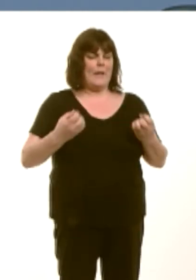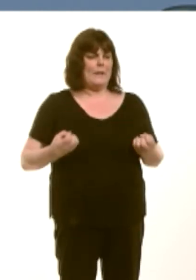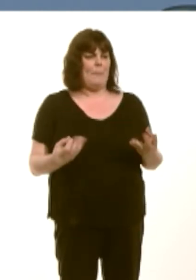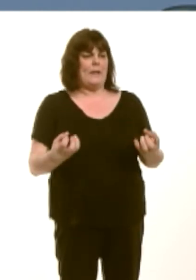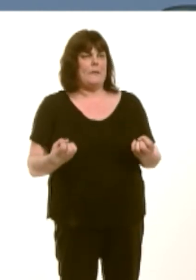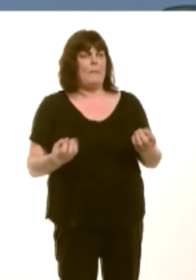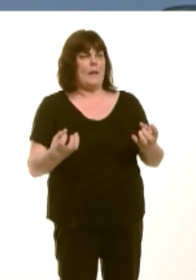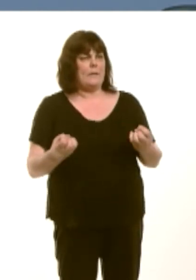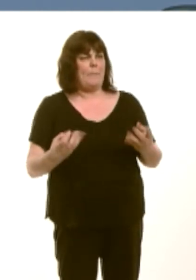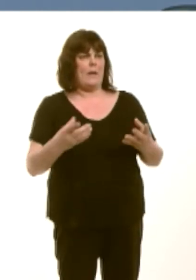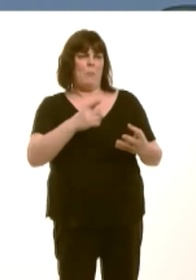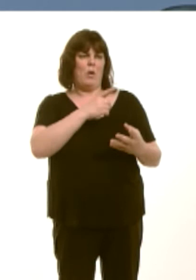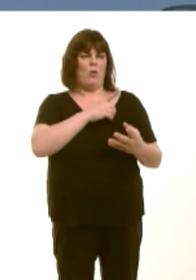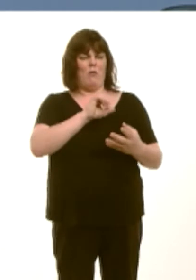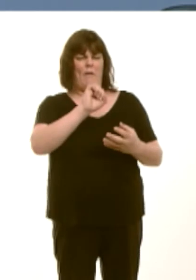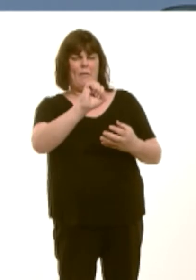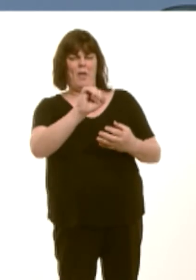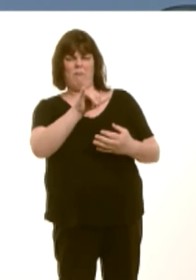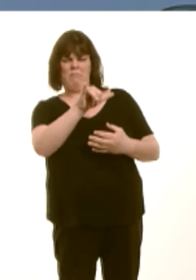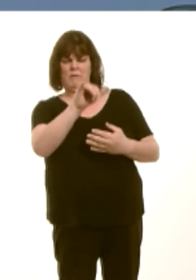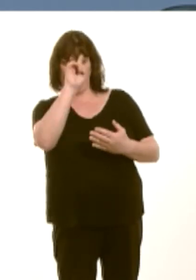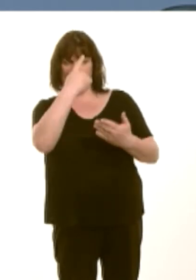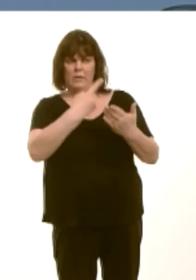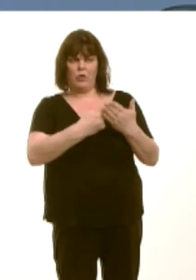its own questionable decisions, and legal costs for its failure to follow procedures